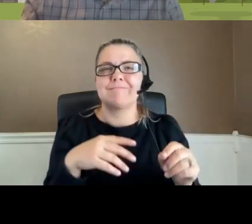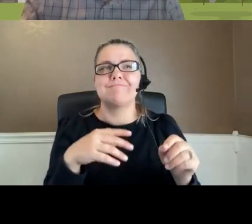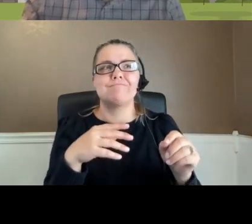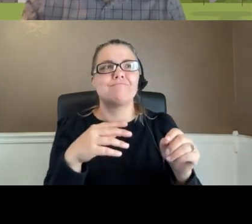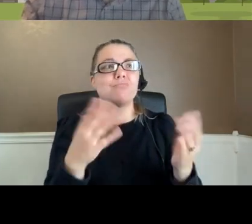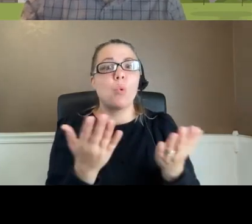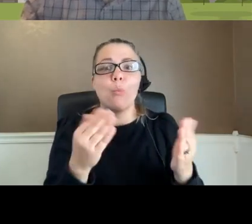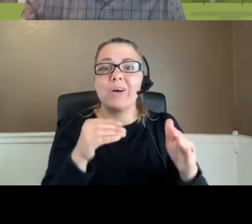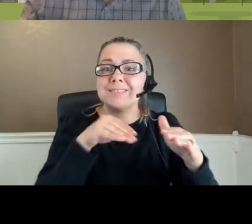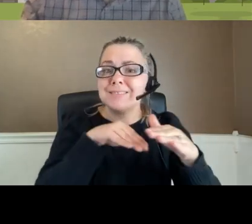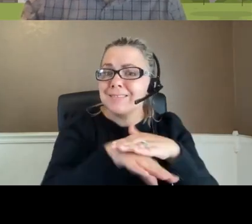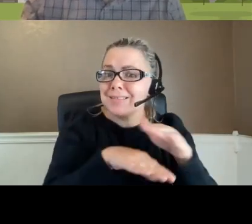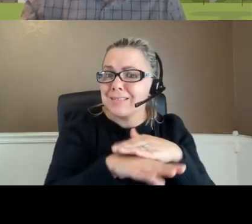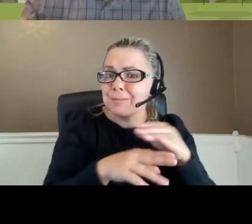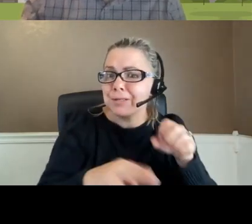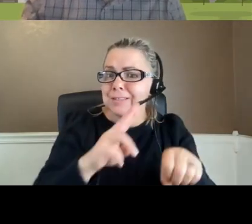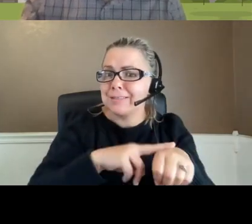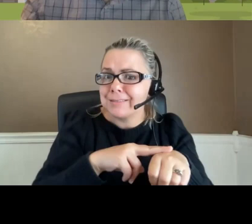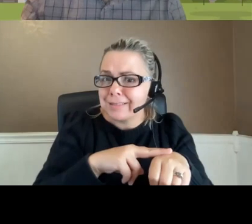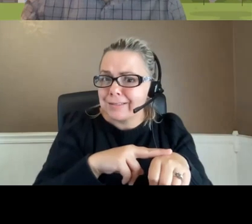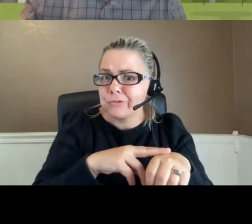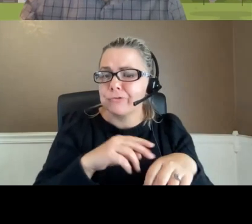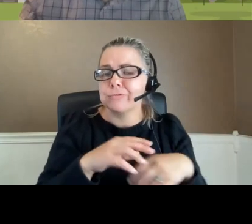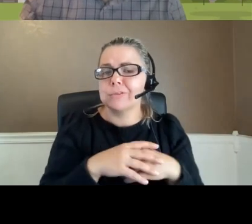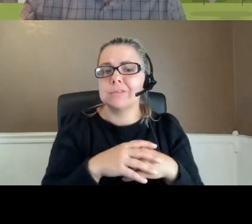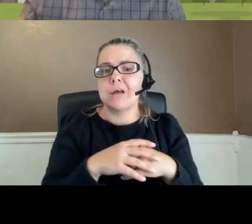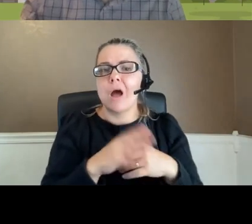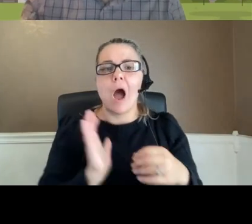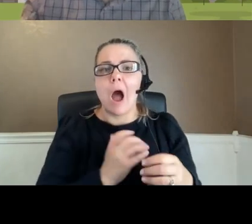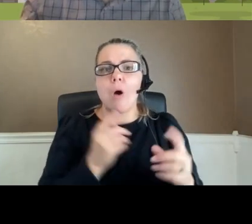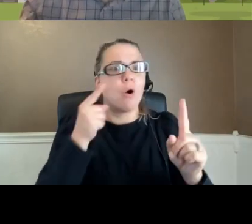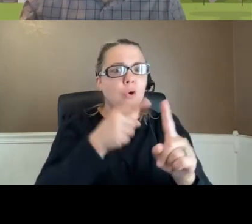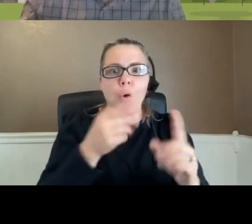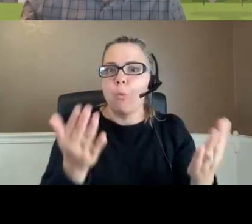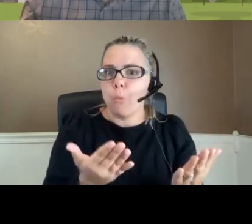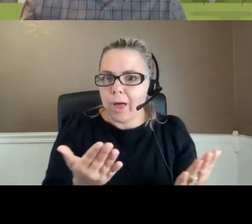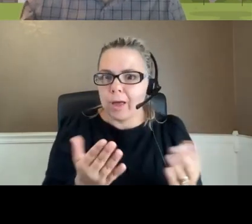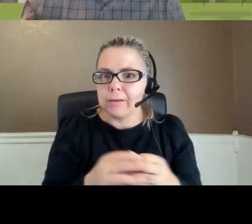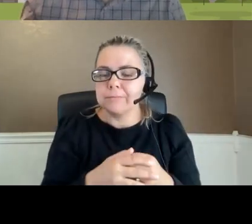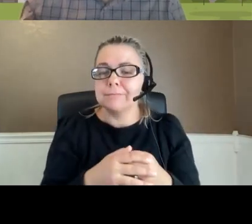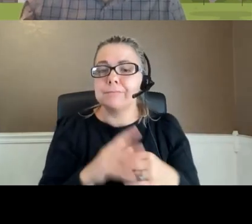and guidelines that we might be shooting for? And then after we define that overall very high